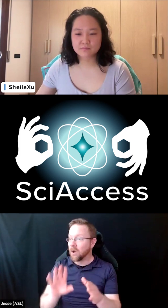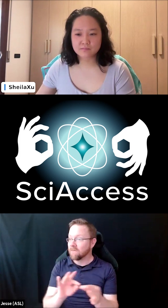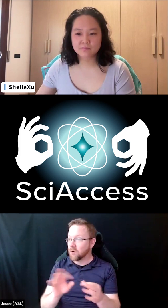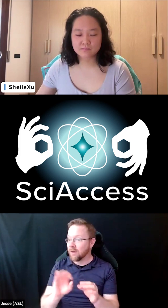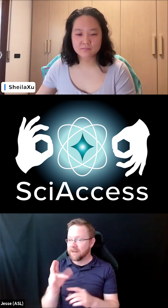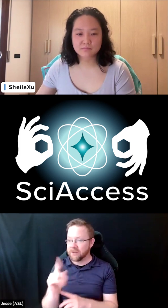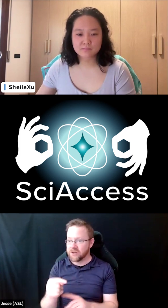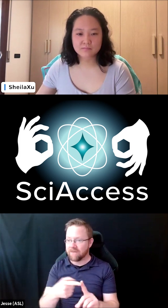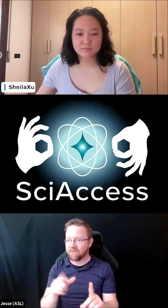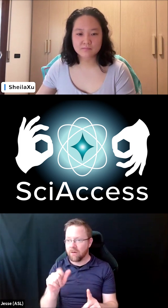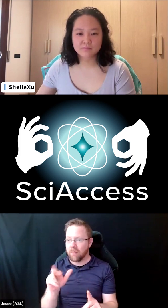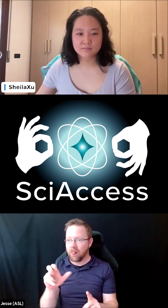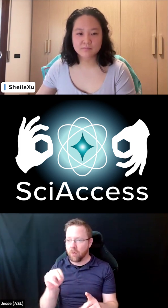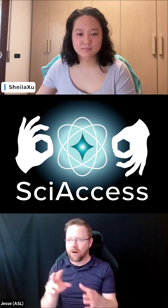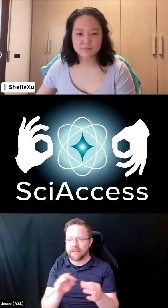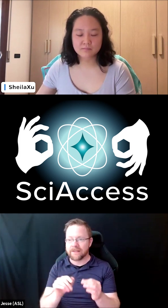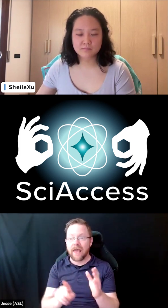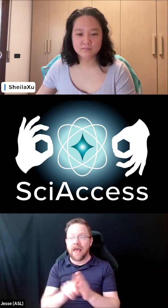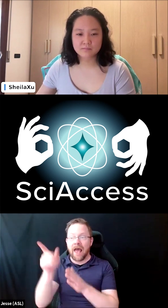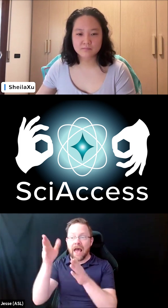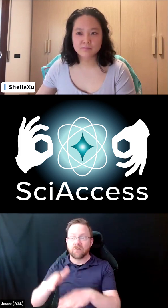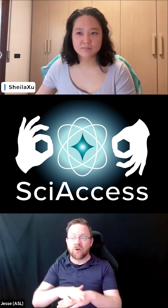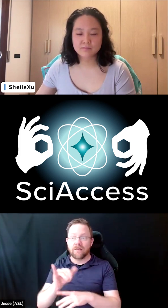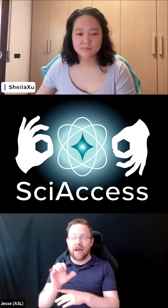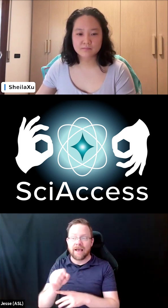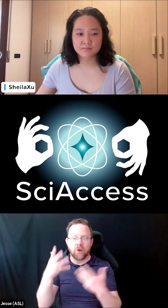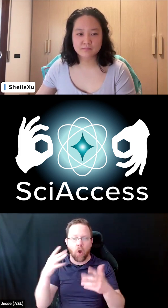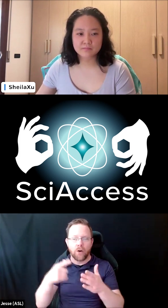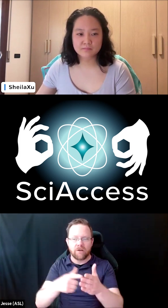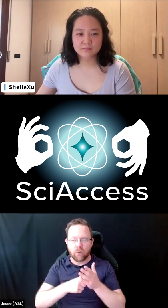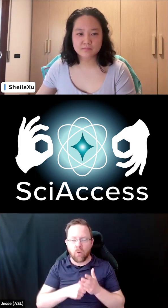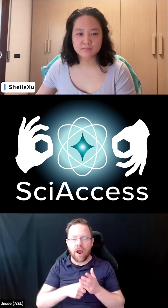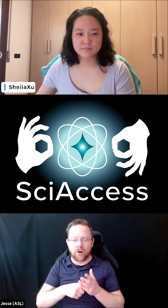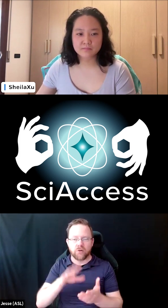already required to learn Russian because there's a precedent for learning languages to share communication.